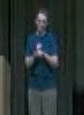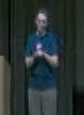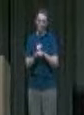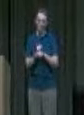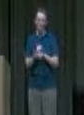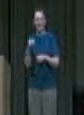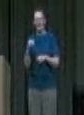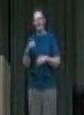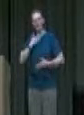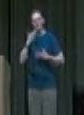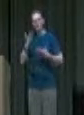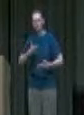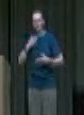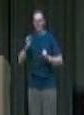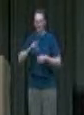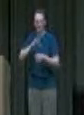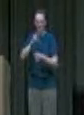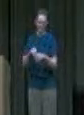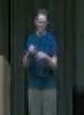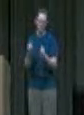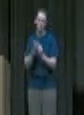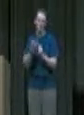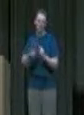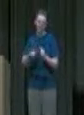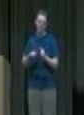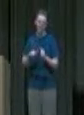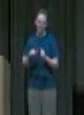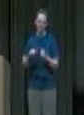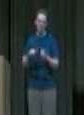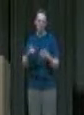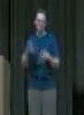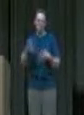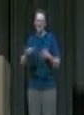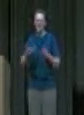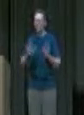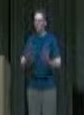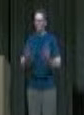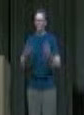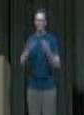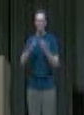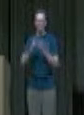uh really happy to be a part of of this this uh great community and partners that are working on